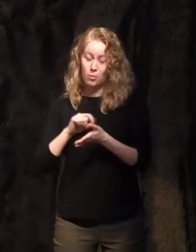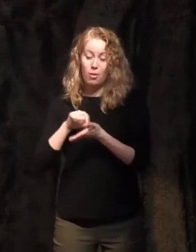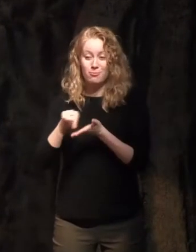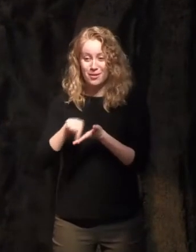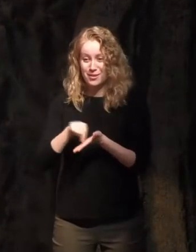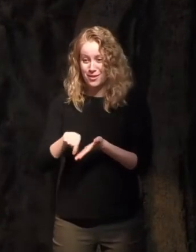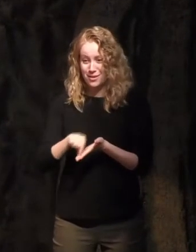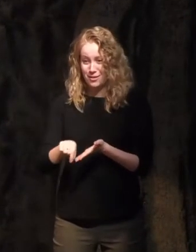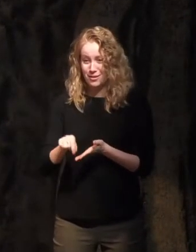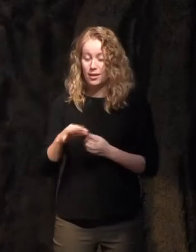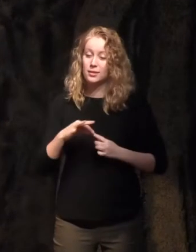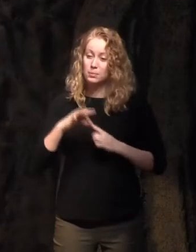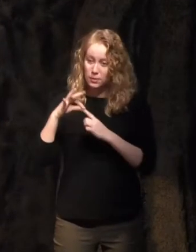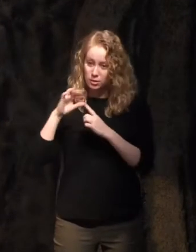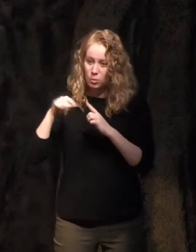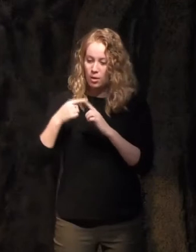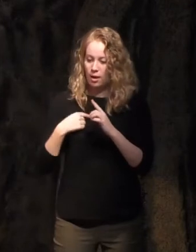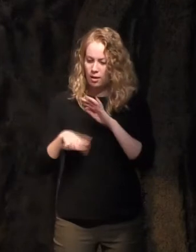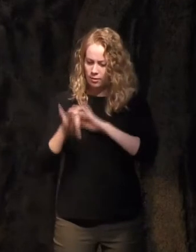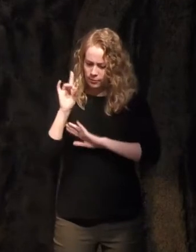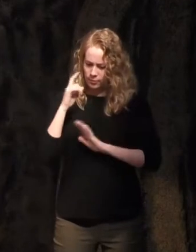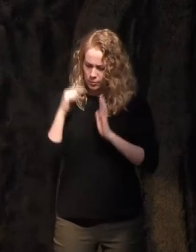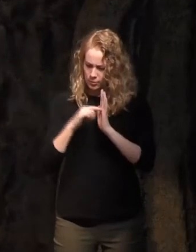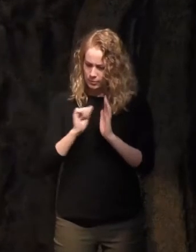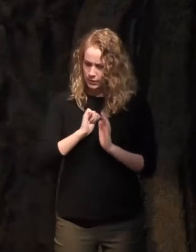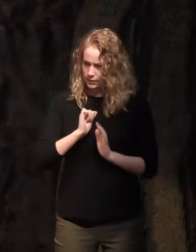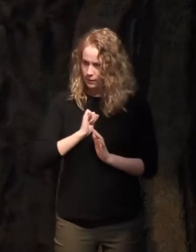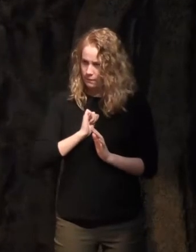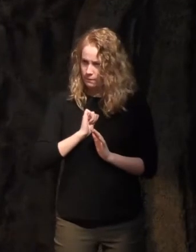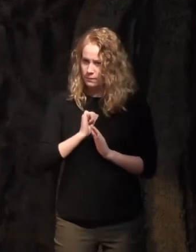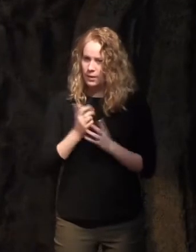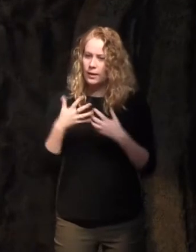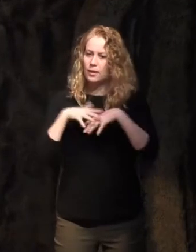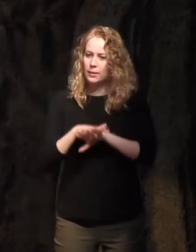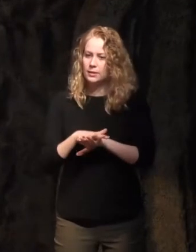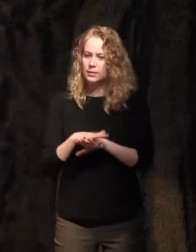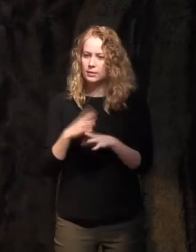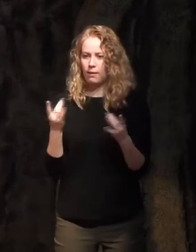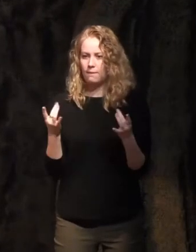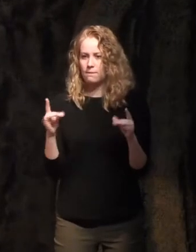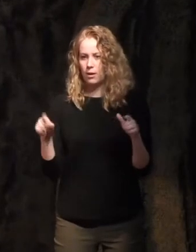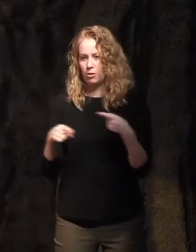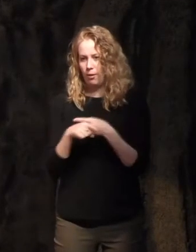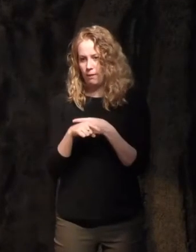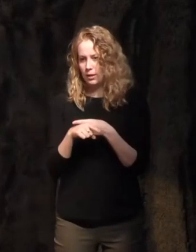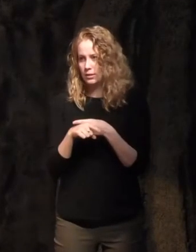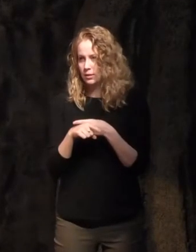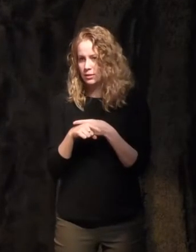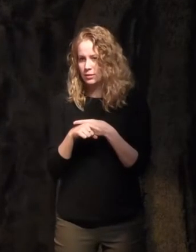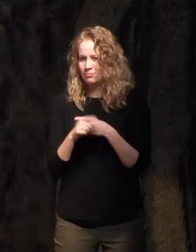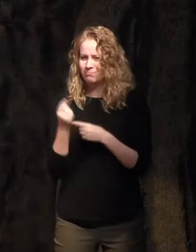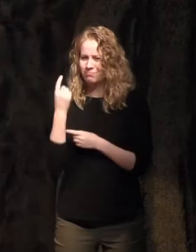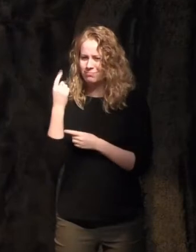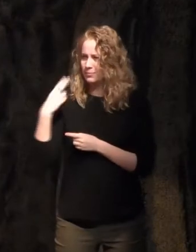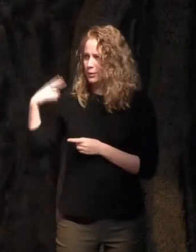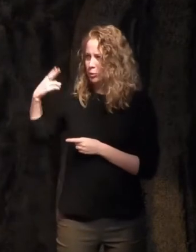particularly when I find myself in the midst of conflict 'cause I think our histories are important,